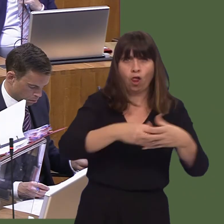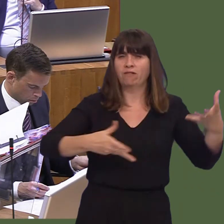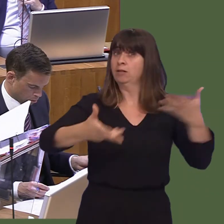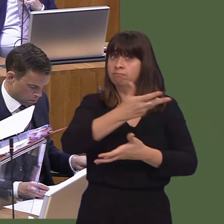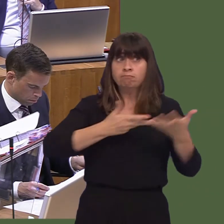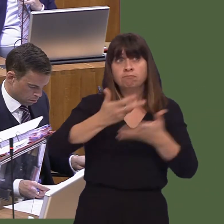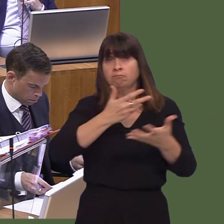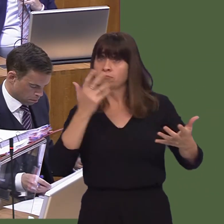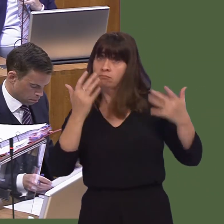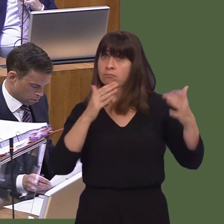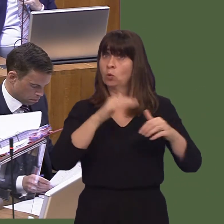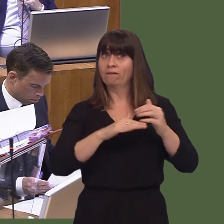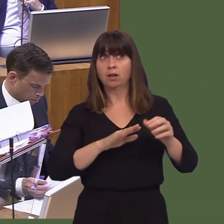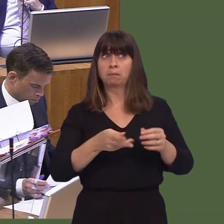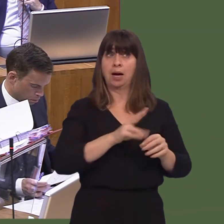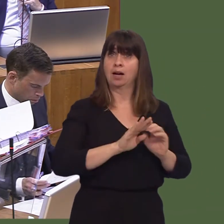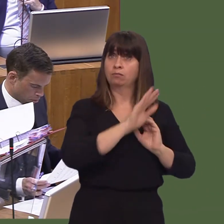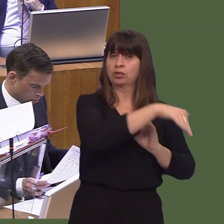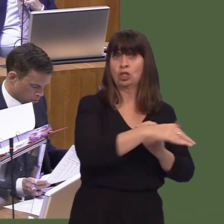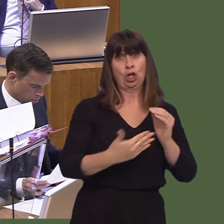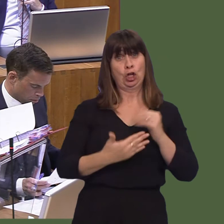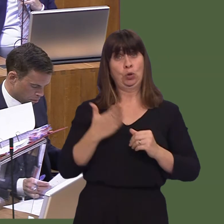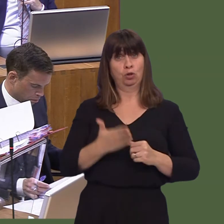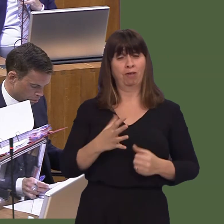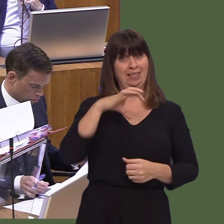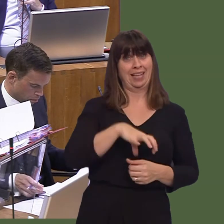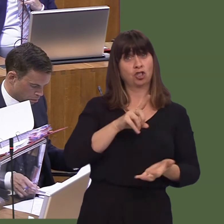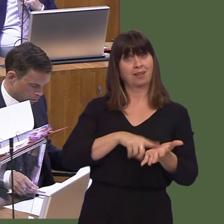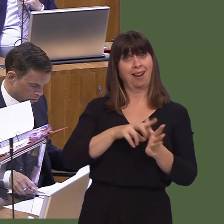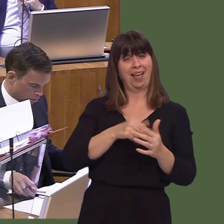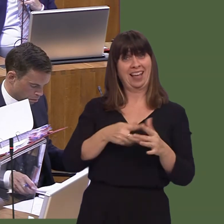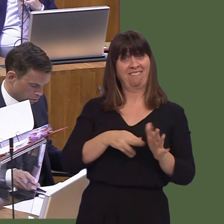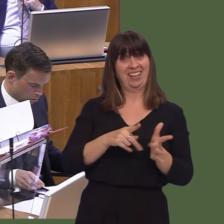It is also worth mentioning that the new station at Llangefni has made it through to stage